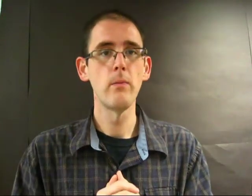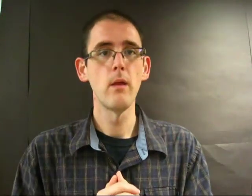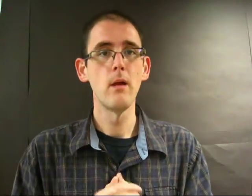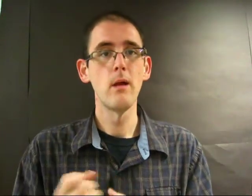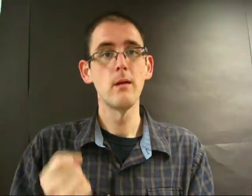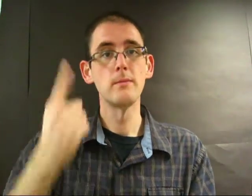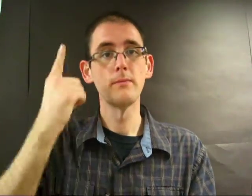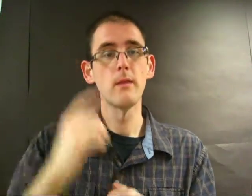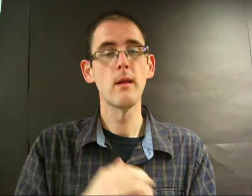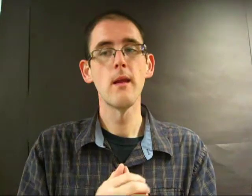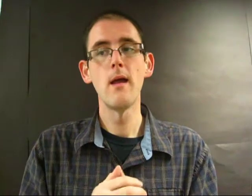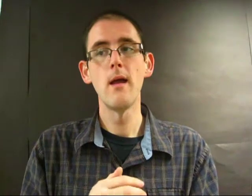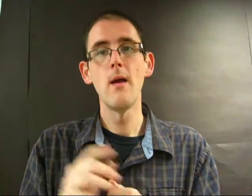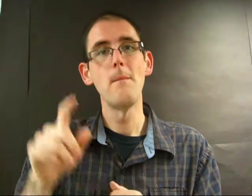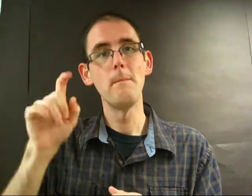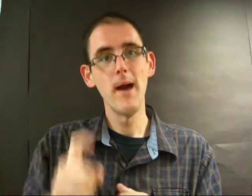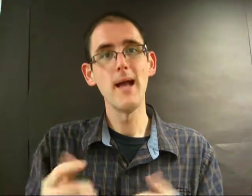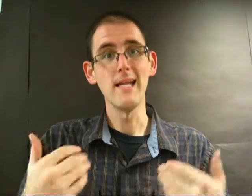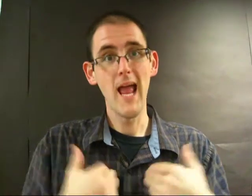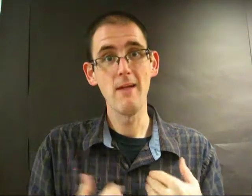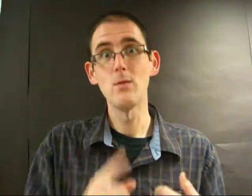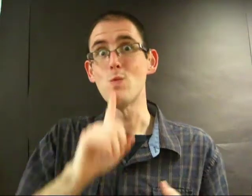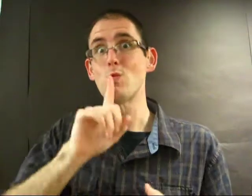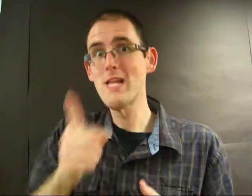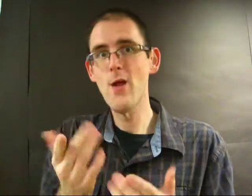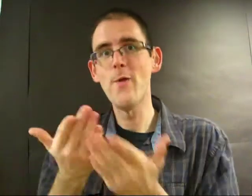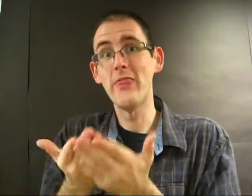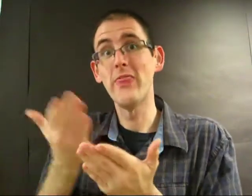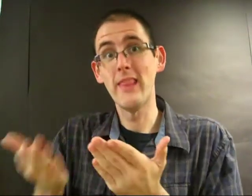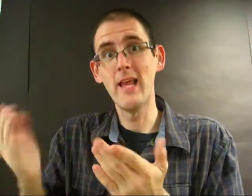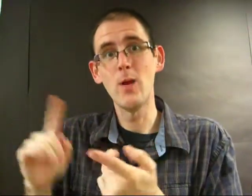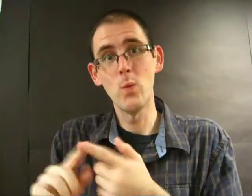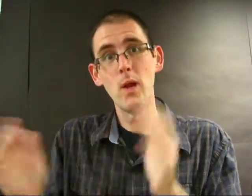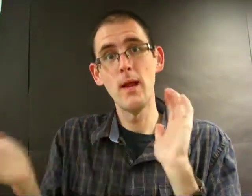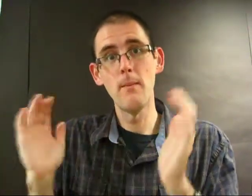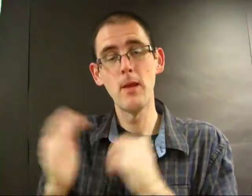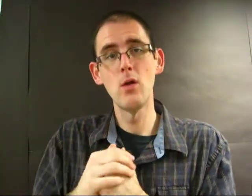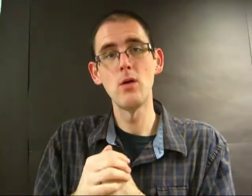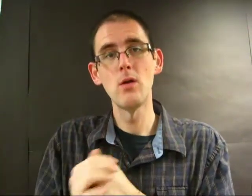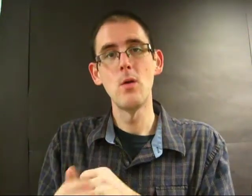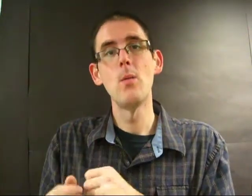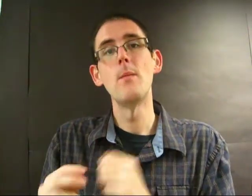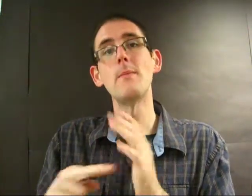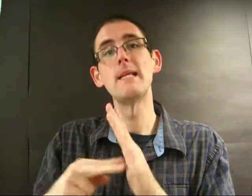But they have to have two real things to compare.